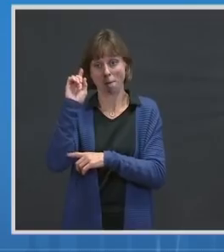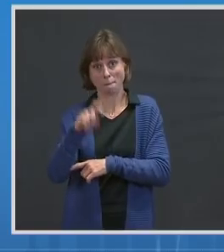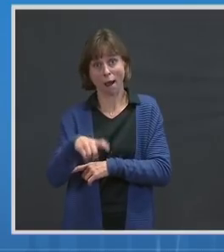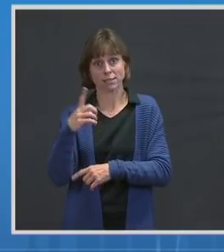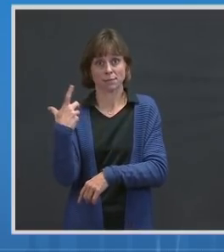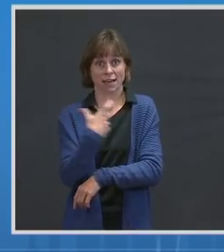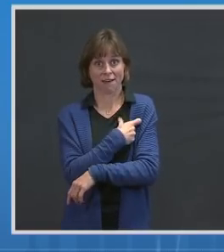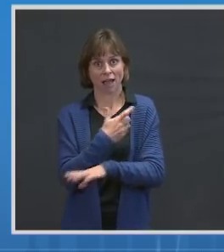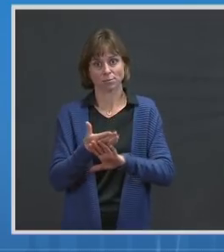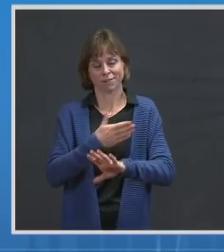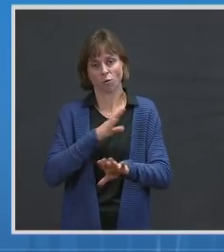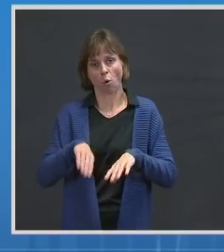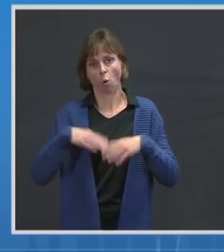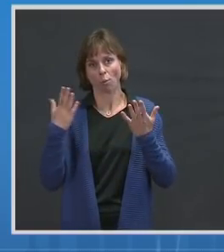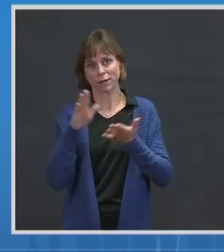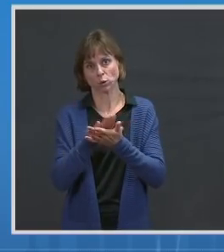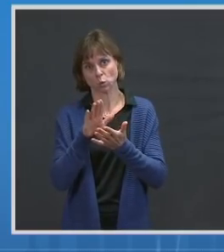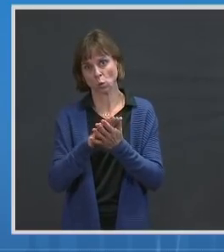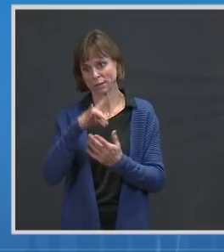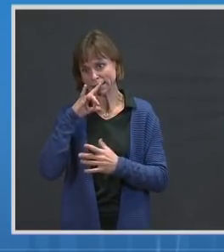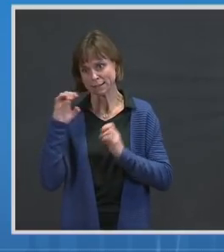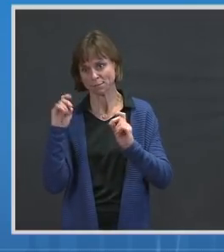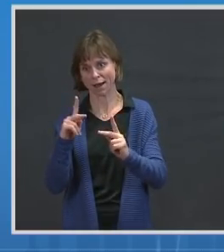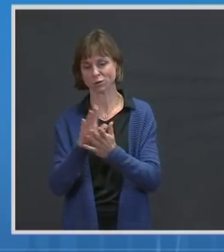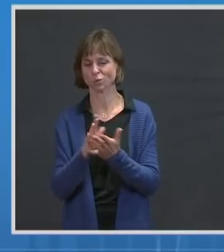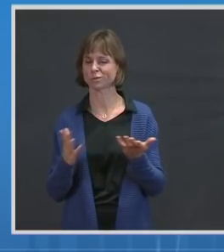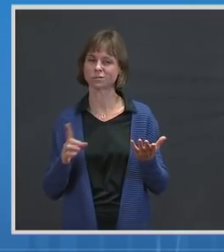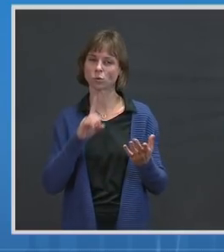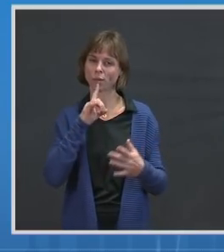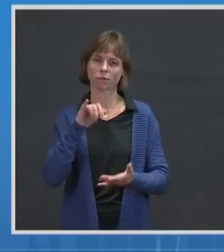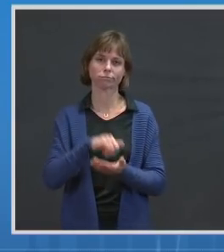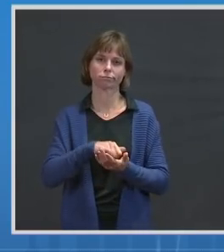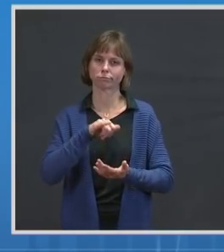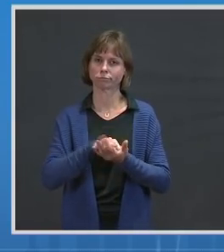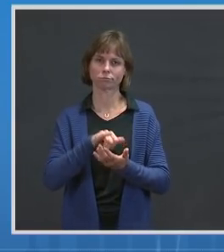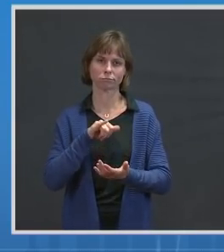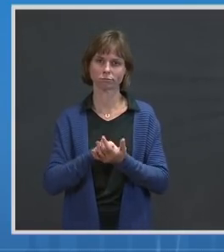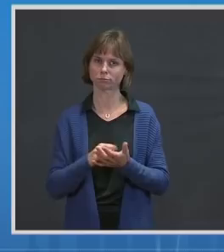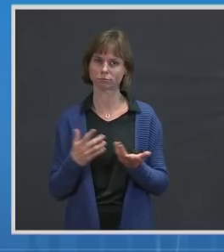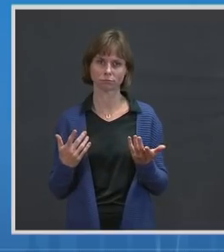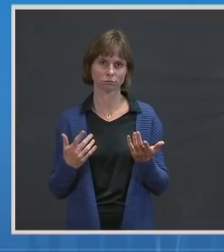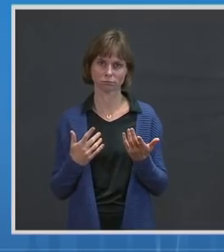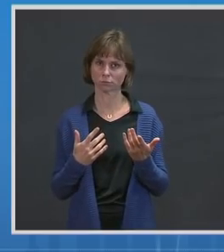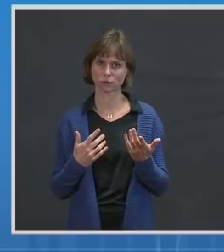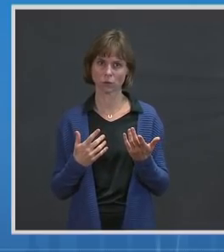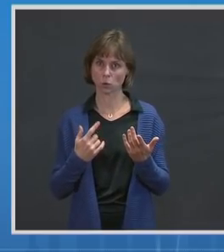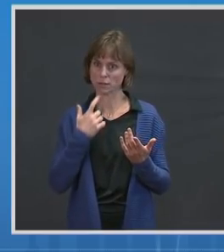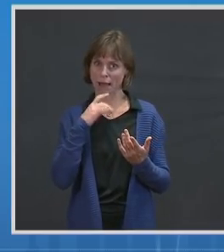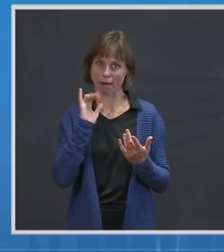That really is rather impractical to make that a sine qua non of opening the schools.